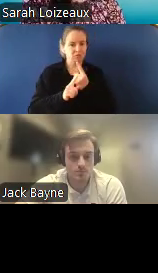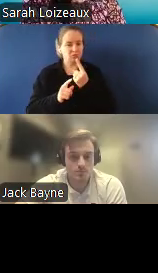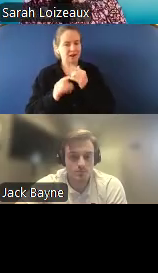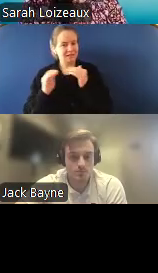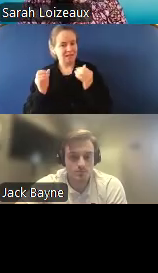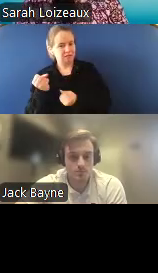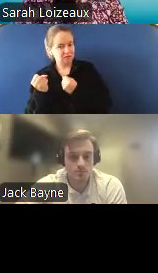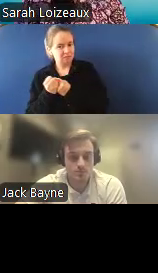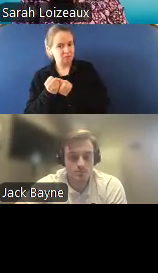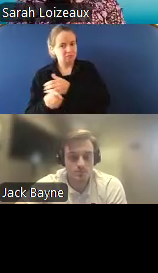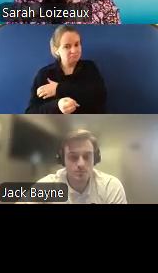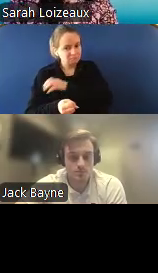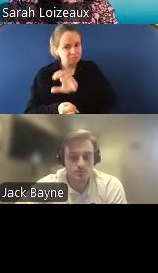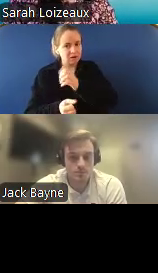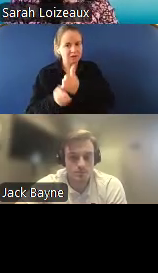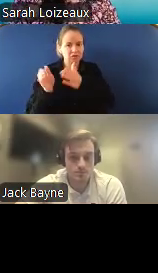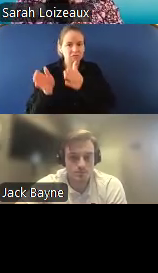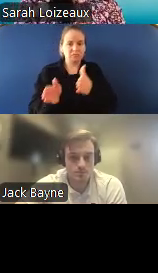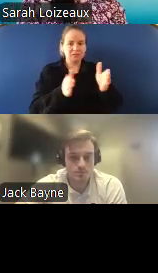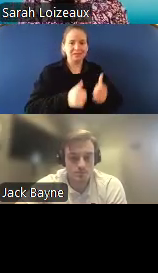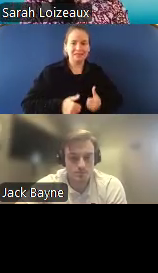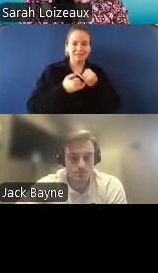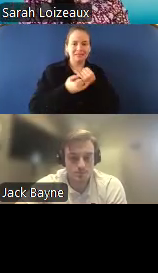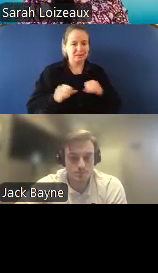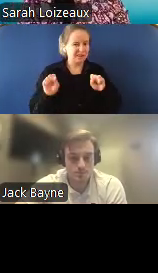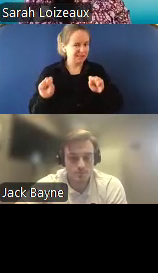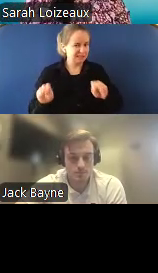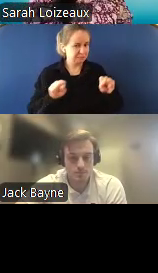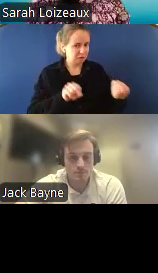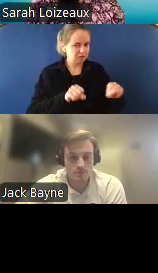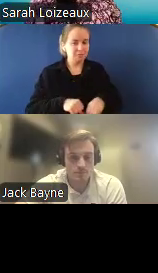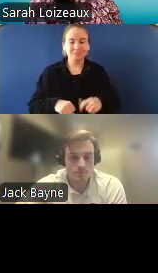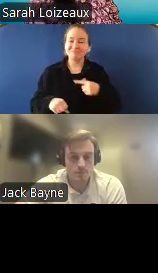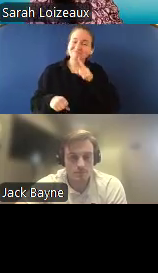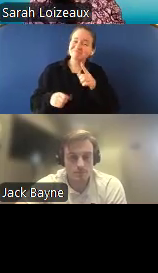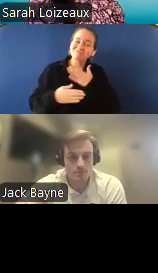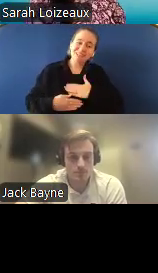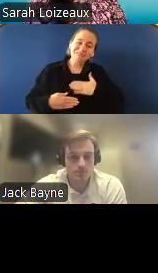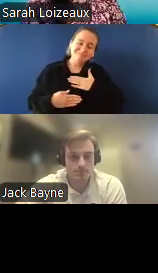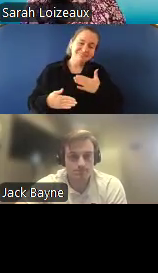to empower each person to live independently as possible. I am so glad you're both here. The work